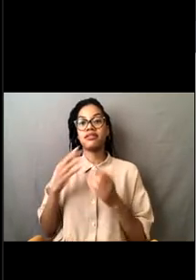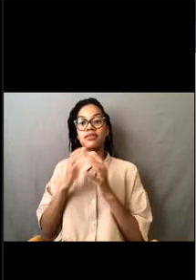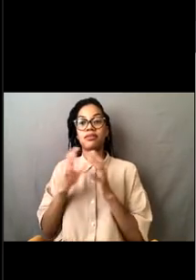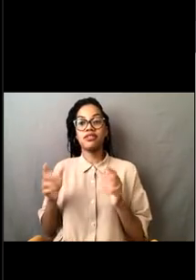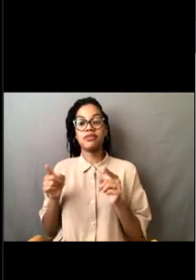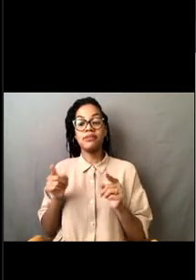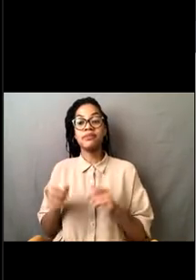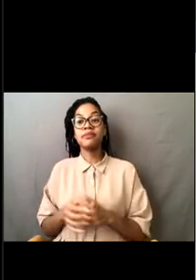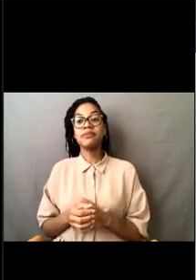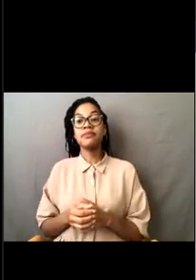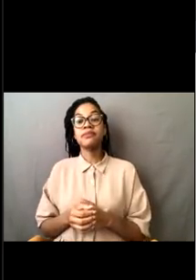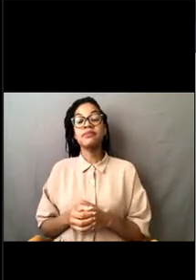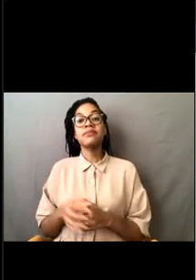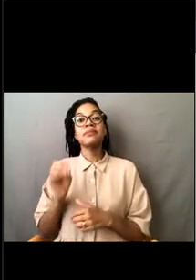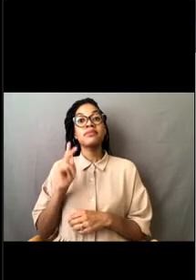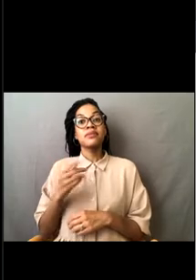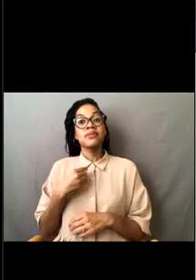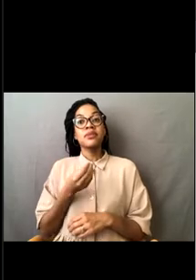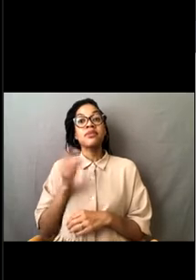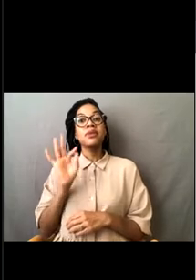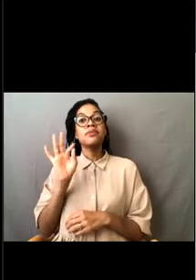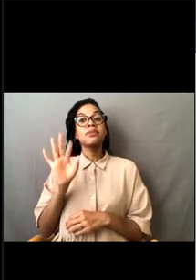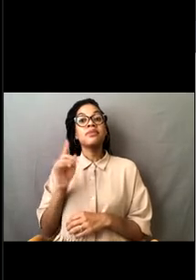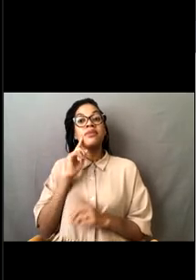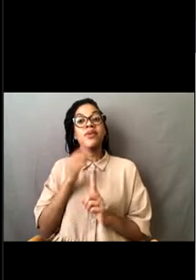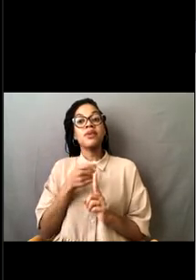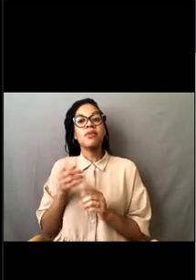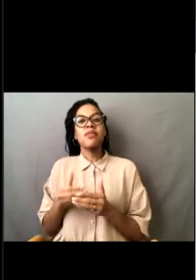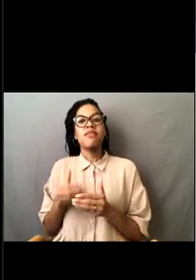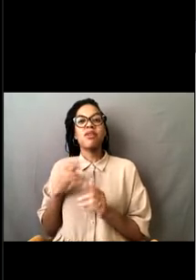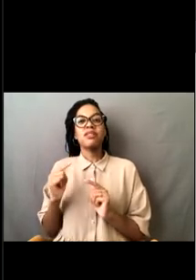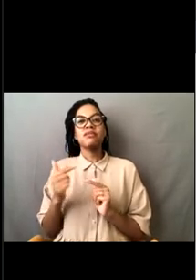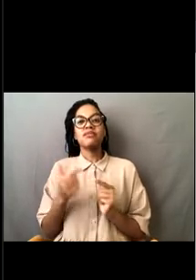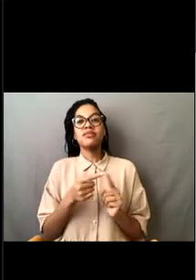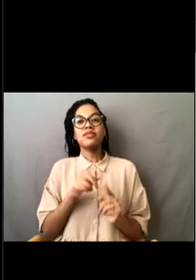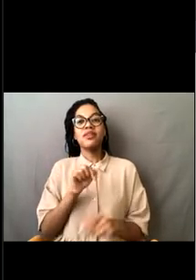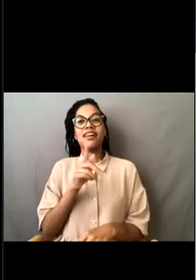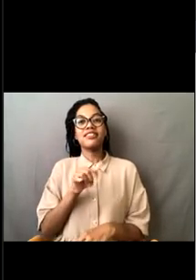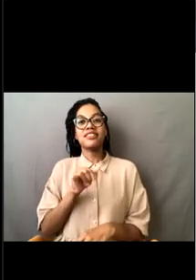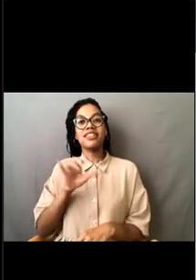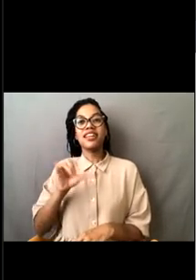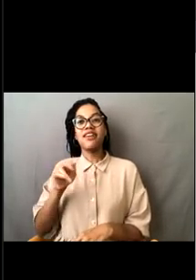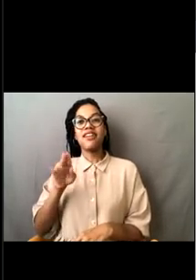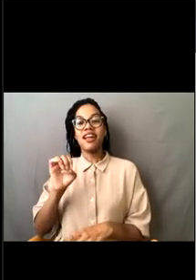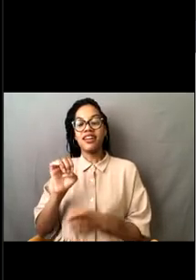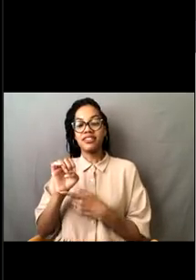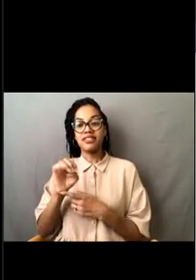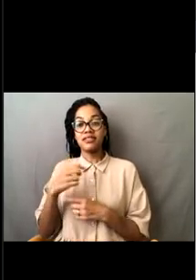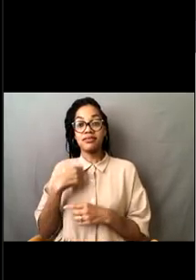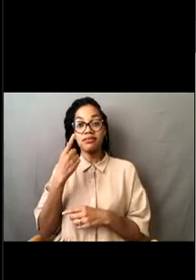to Ashley and Caroline, you are all muted, because we have a lot of people on the line and we want to make sure that we can hear everyone.